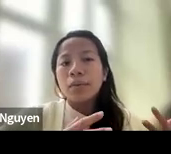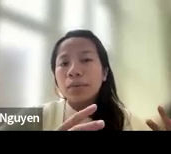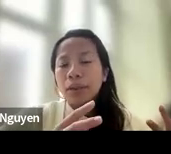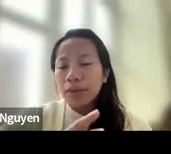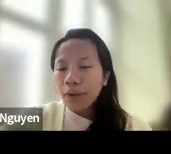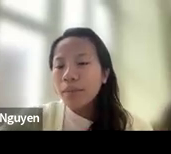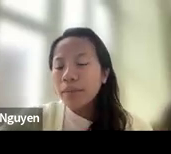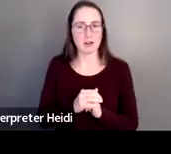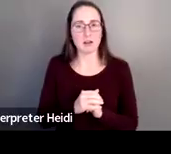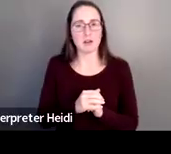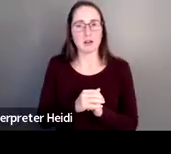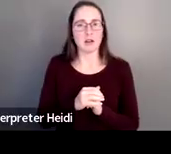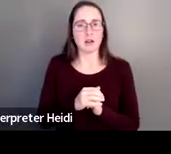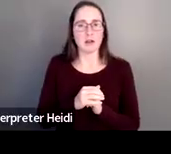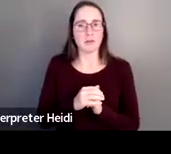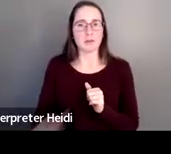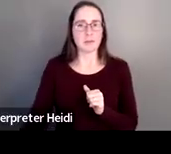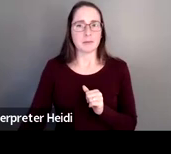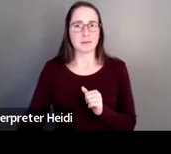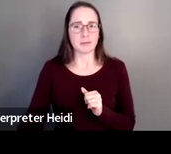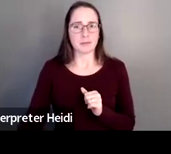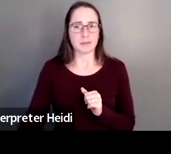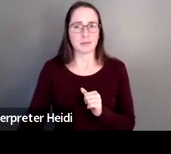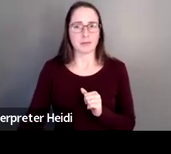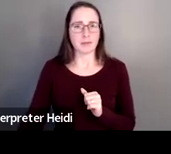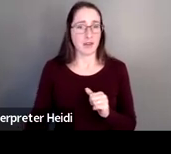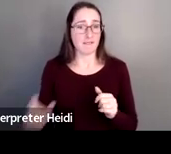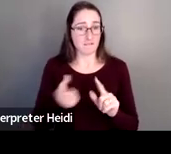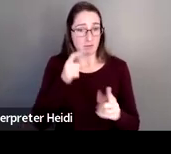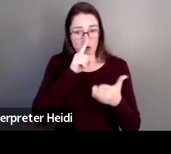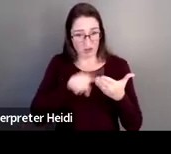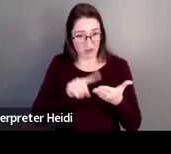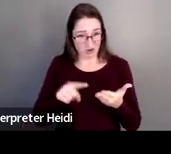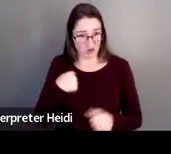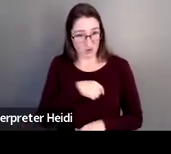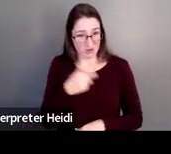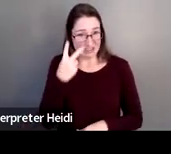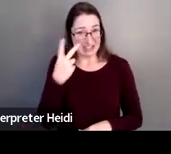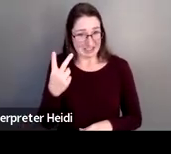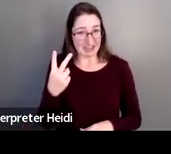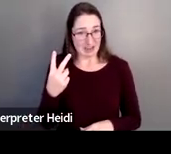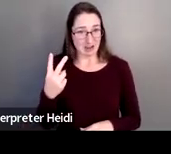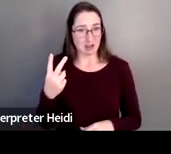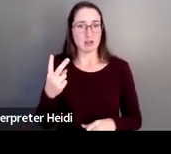residency. And for perspective,